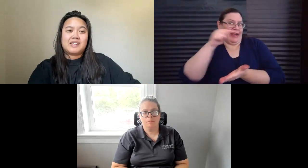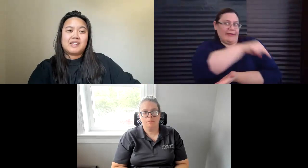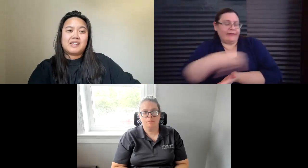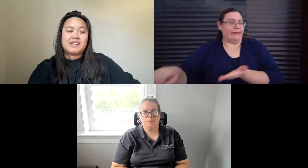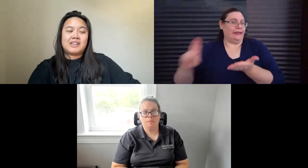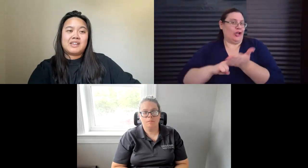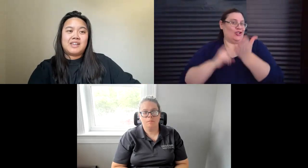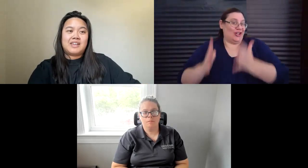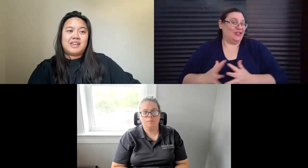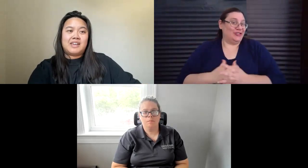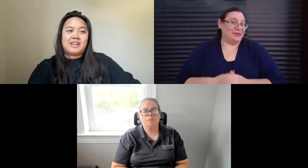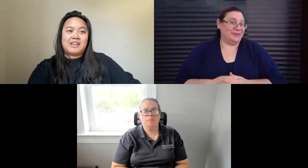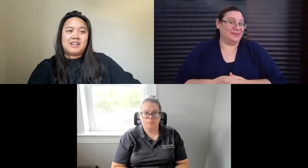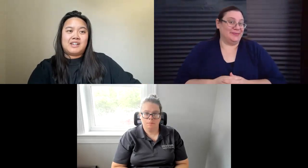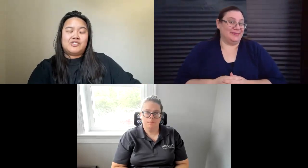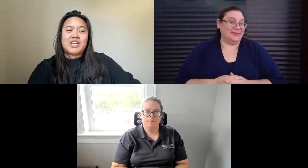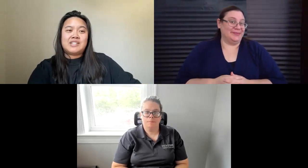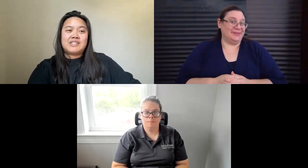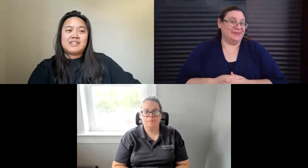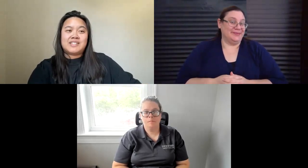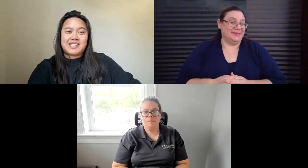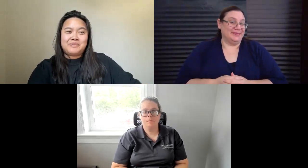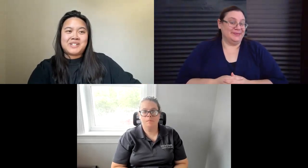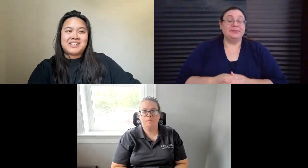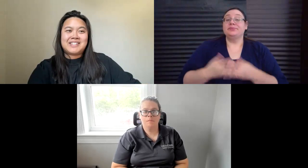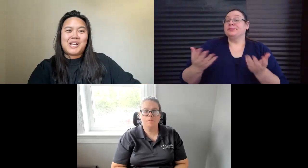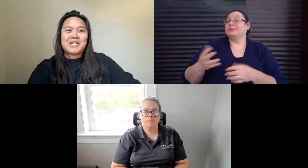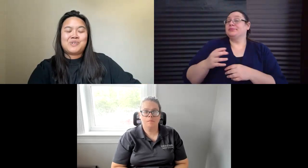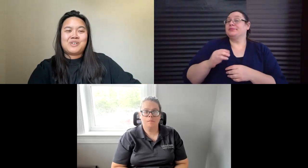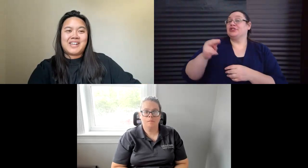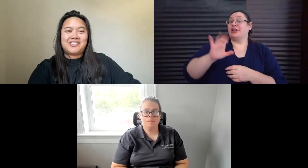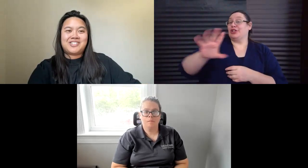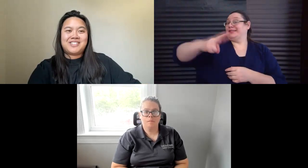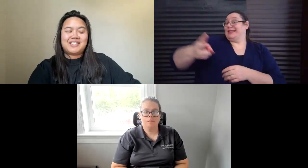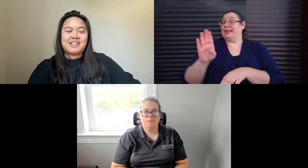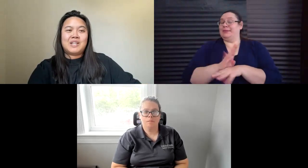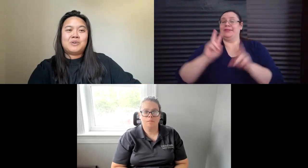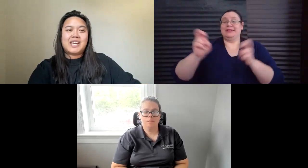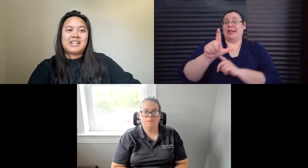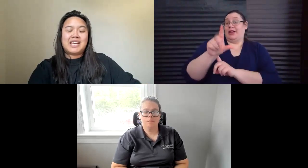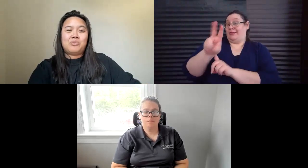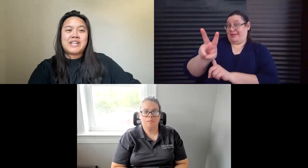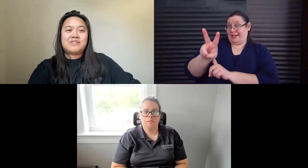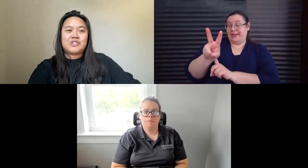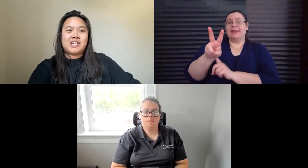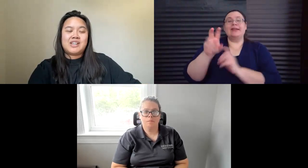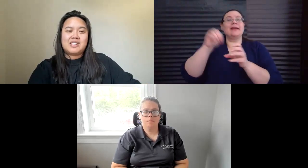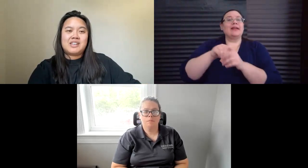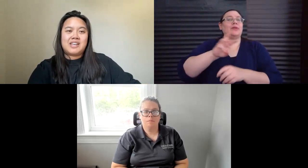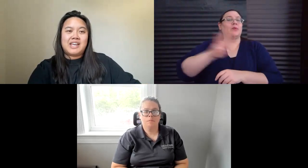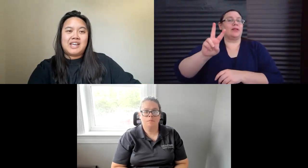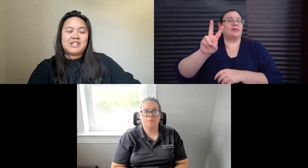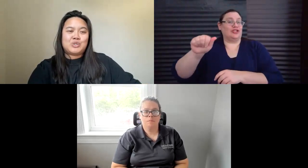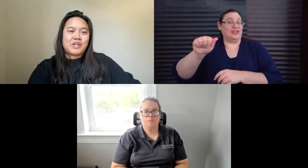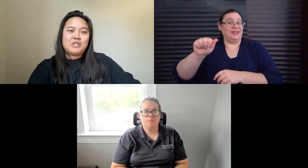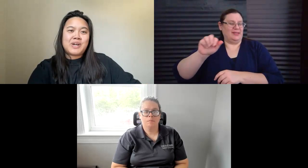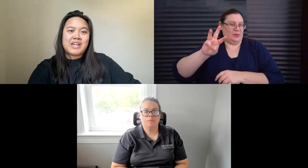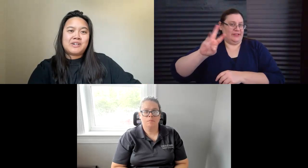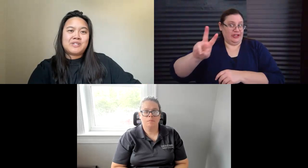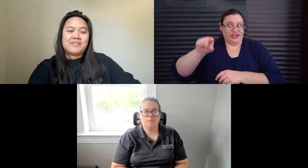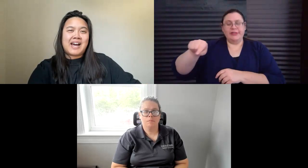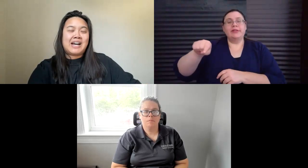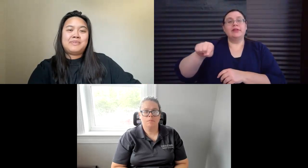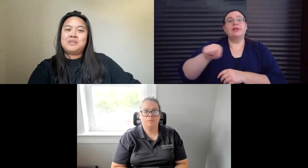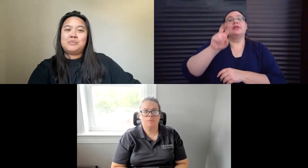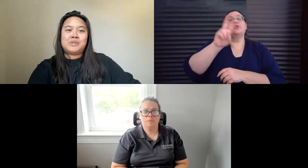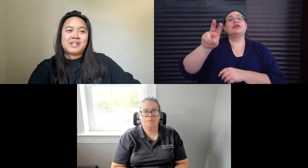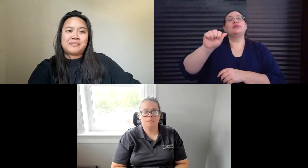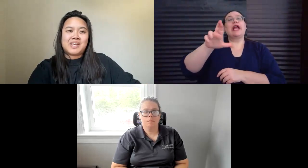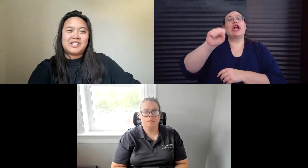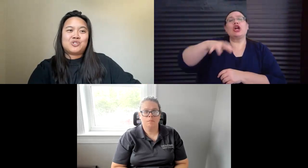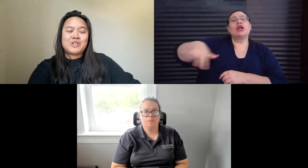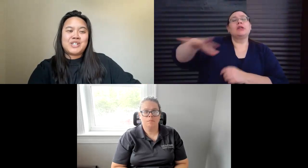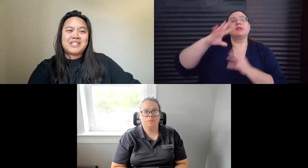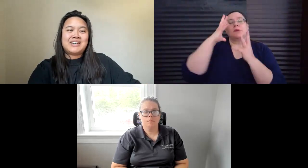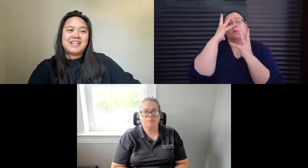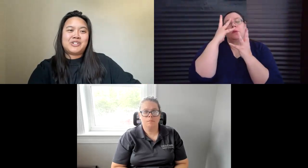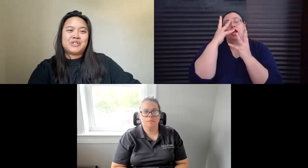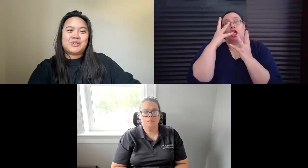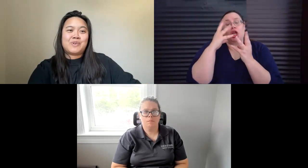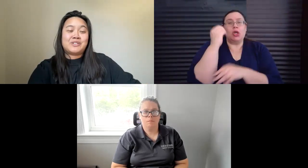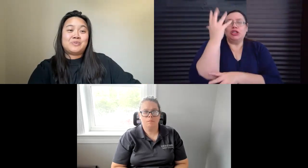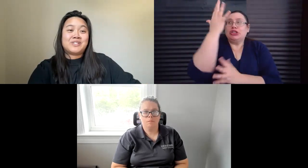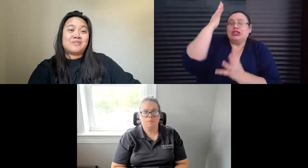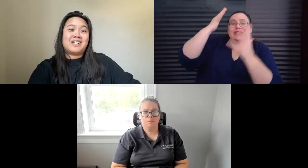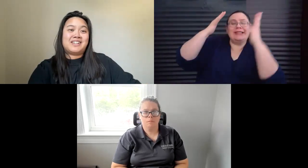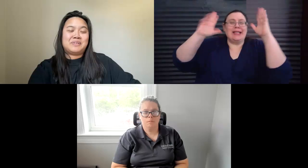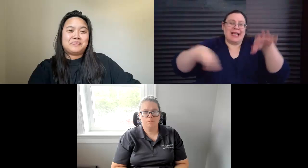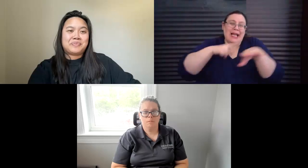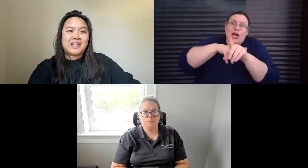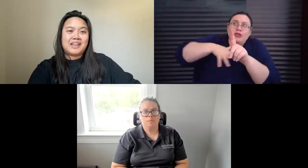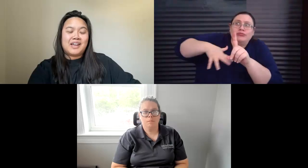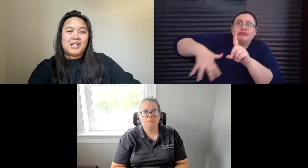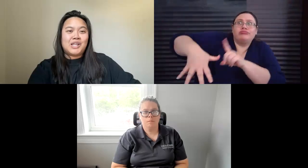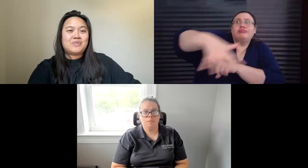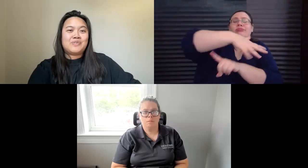Jane's second business, Lost River Vacations, located in West Virginia, is 22 acres of absolute beauty.